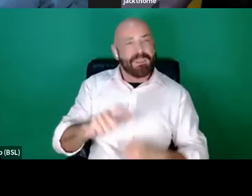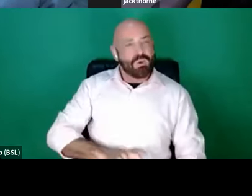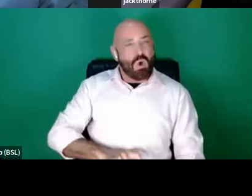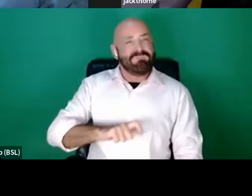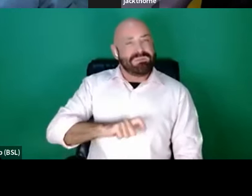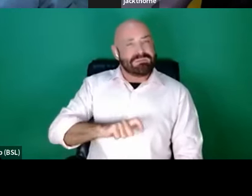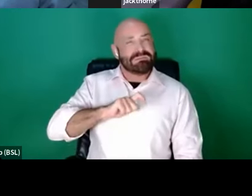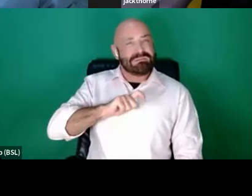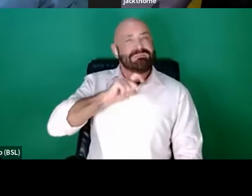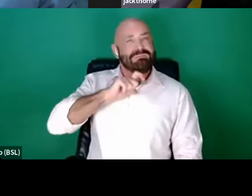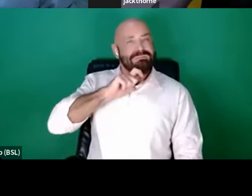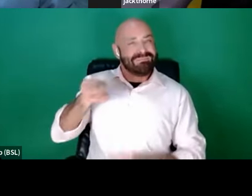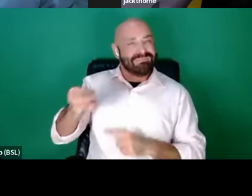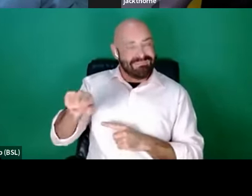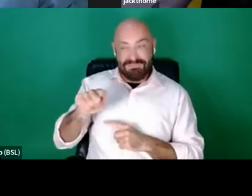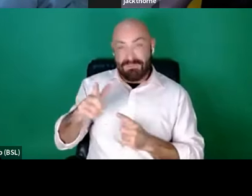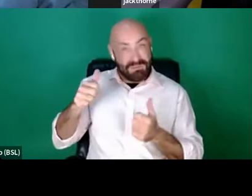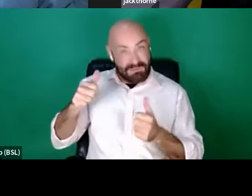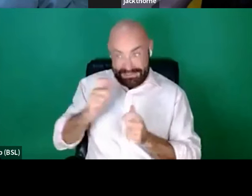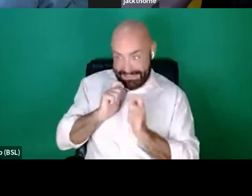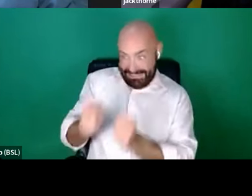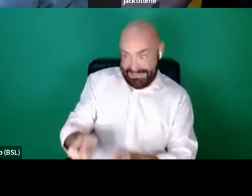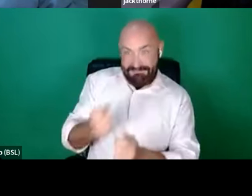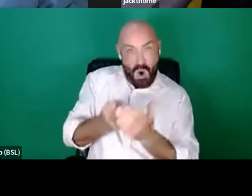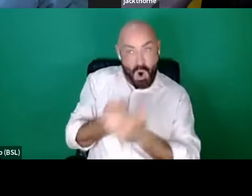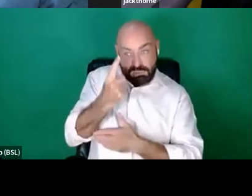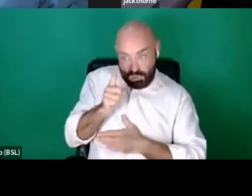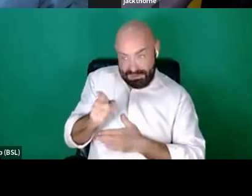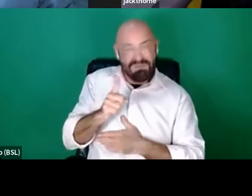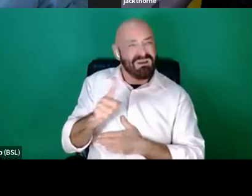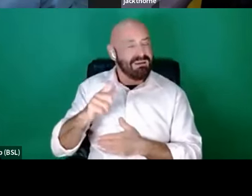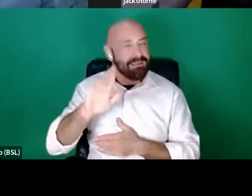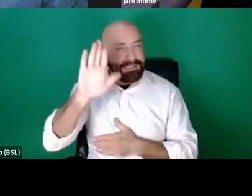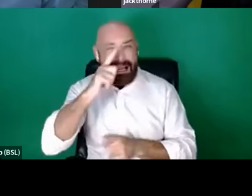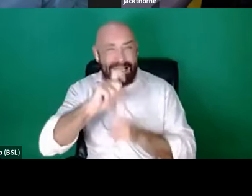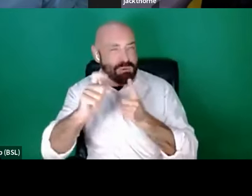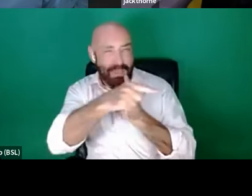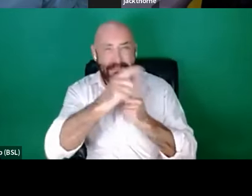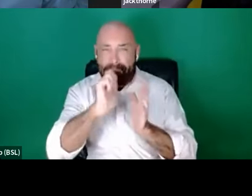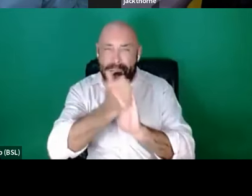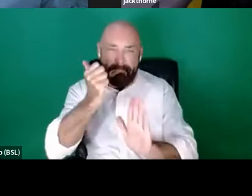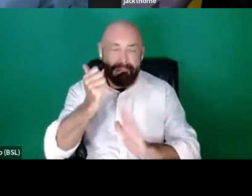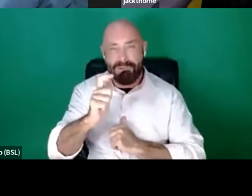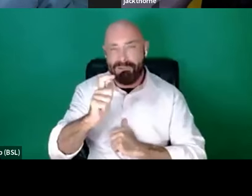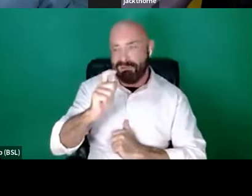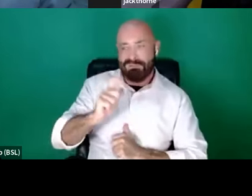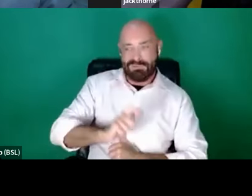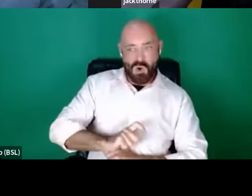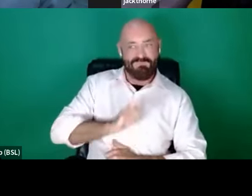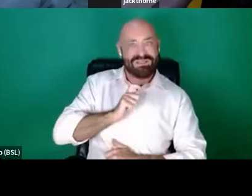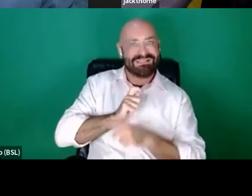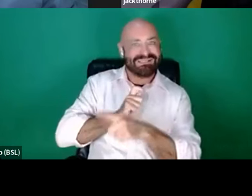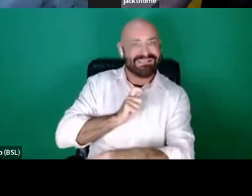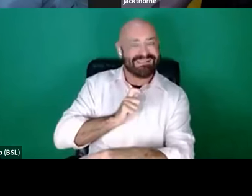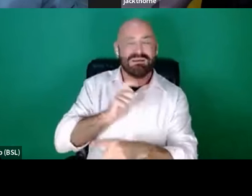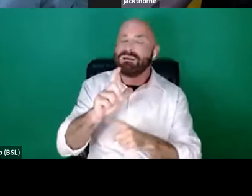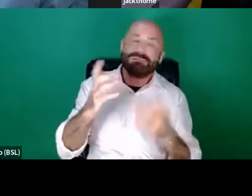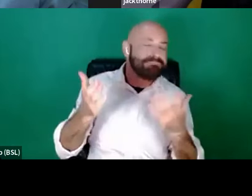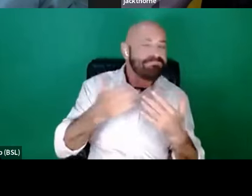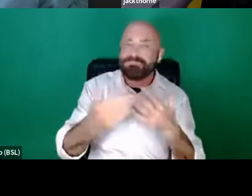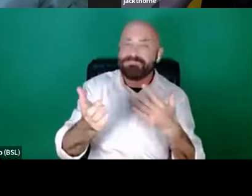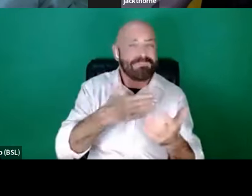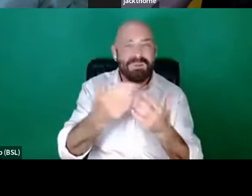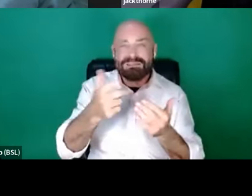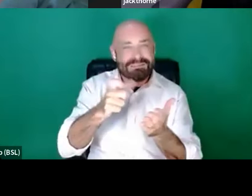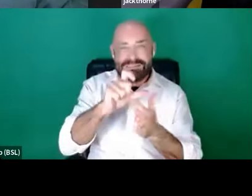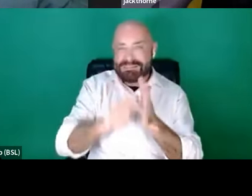opportunity to just show exactly what you can do. So that for me is a big thing. I hope